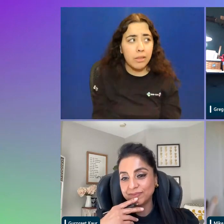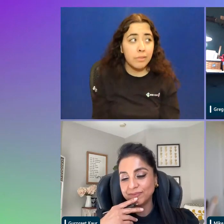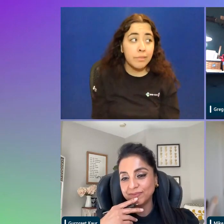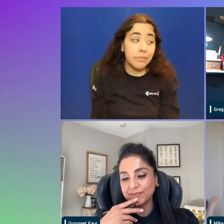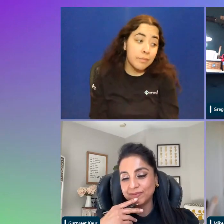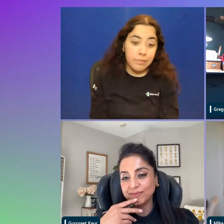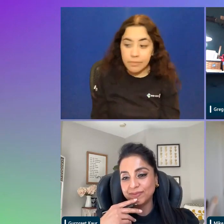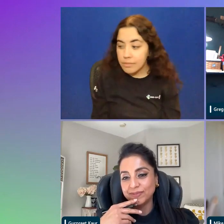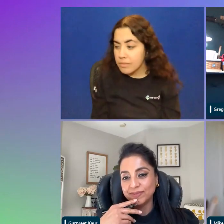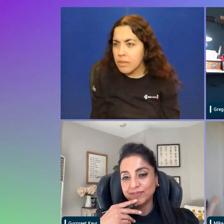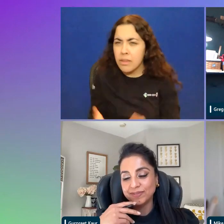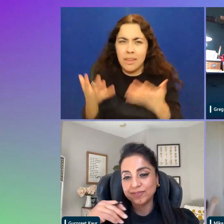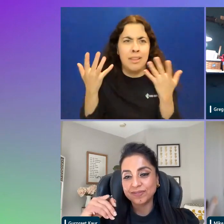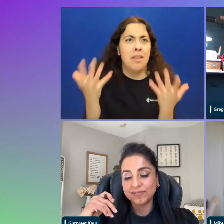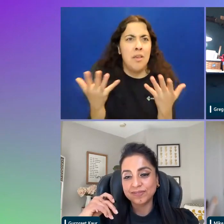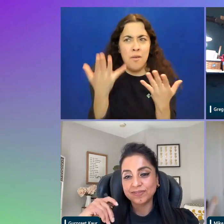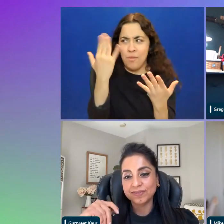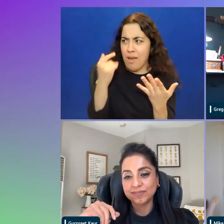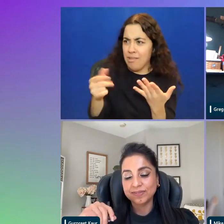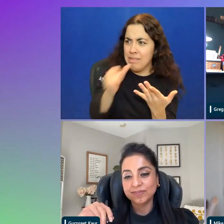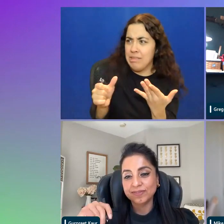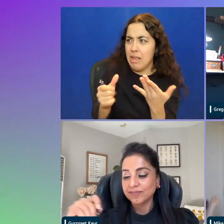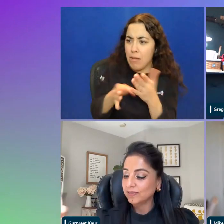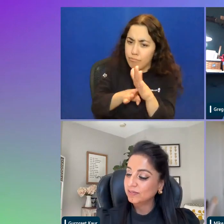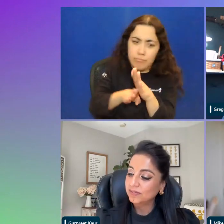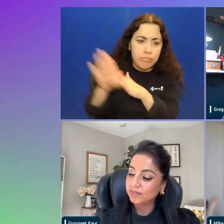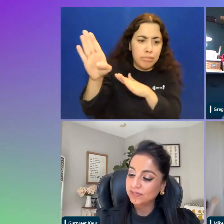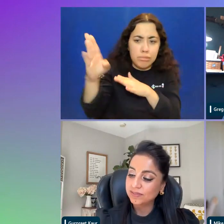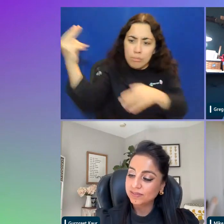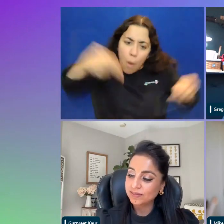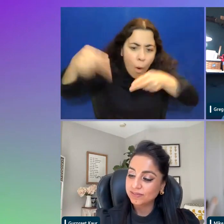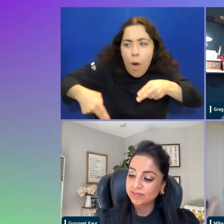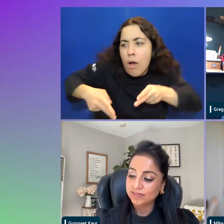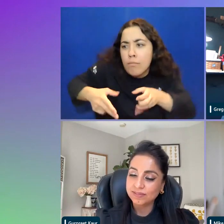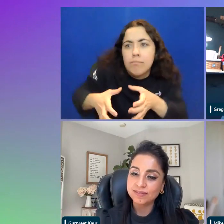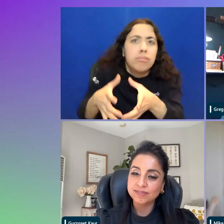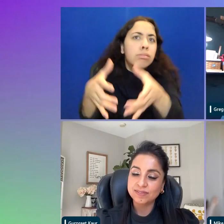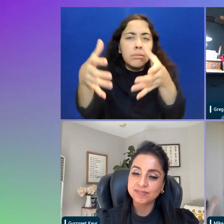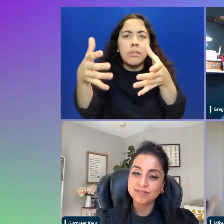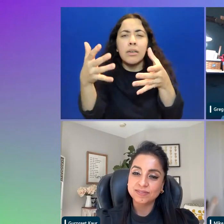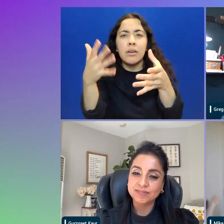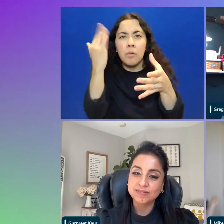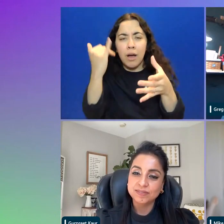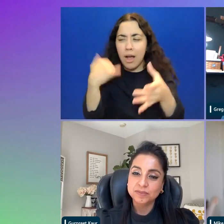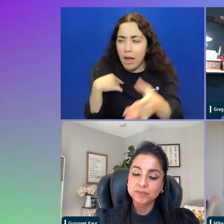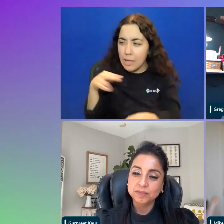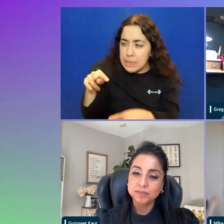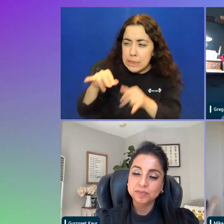kept thinking, why is this not taking off? Why isn't it taking root? And the and I was new at the company and the longer I was